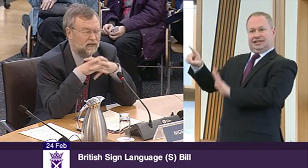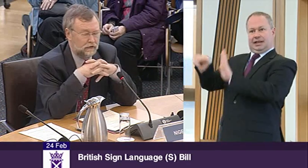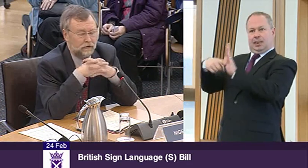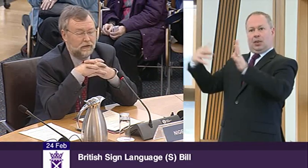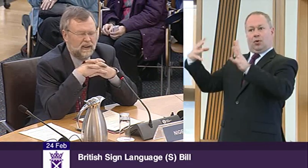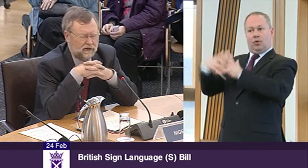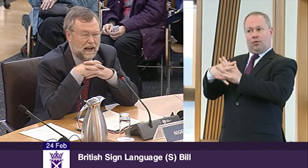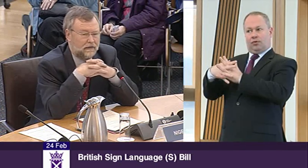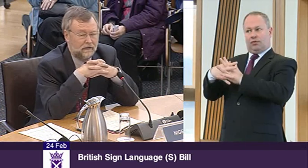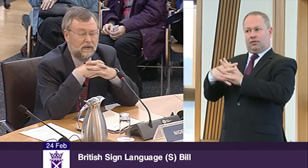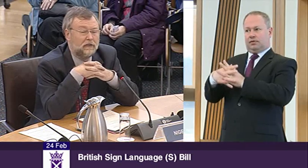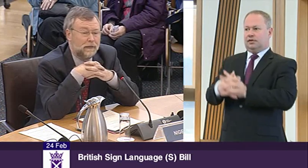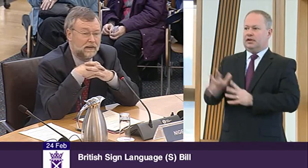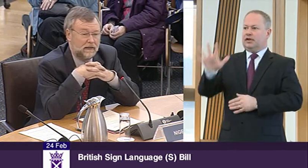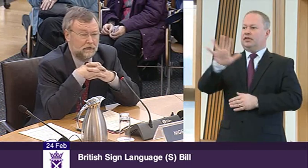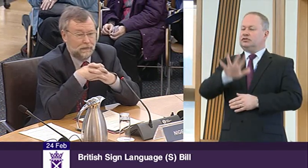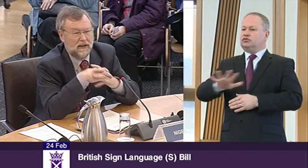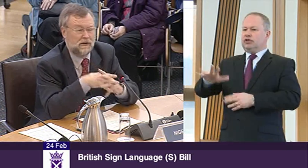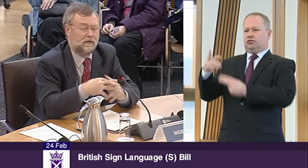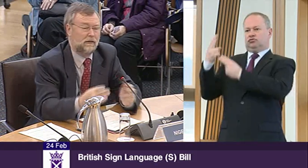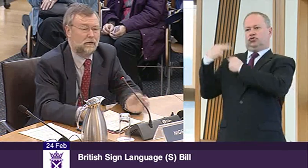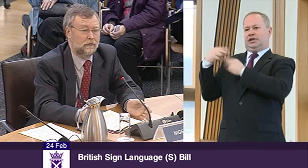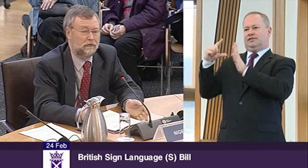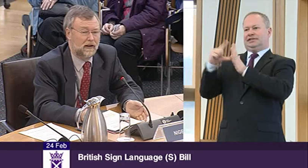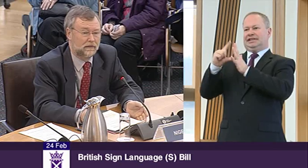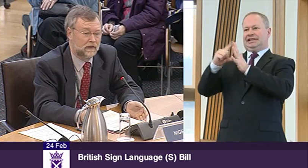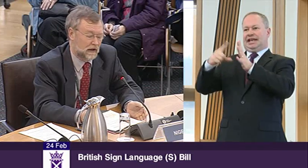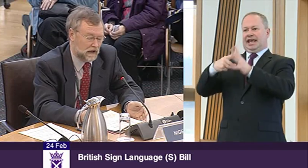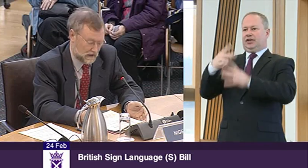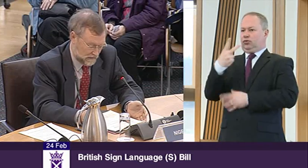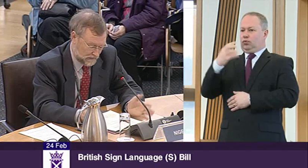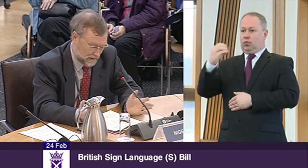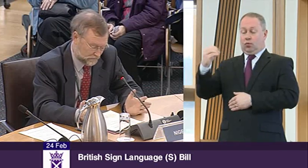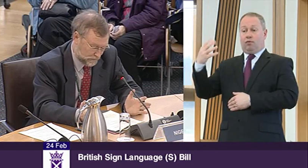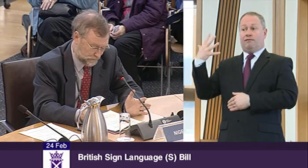As I am sure members know, the general duty in the Disability Discrimination Act 2005